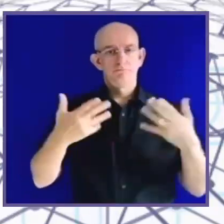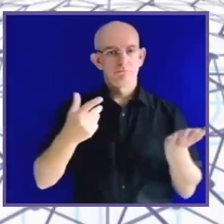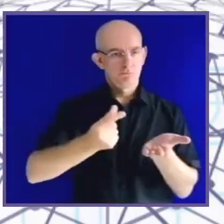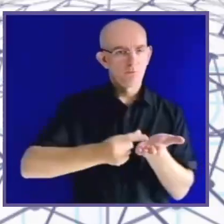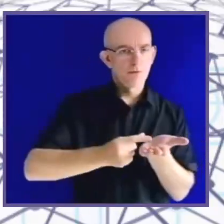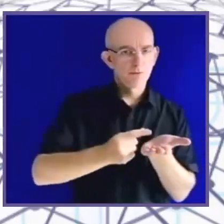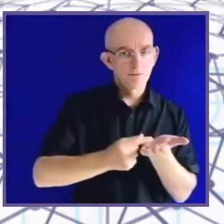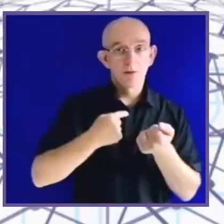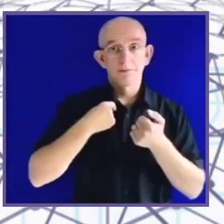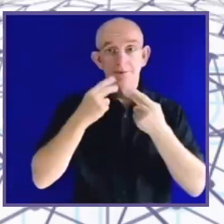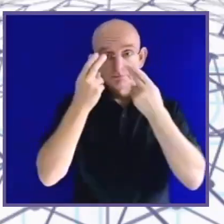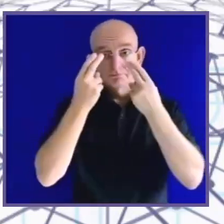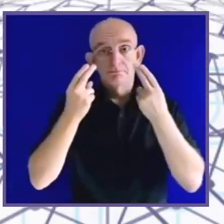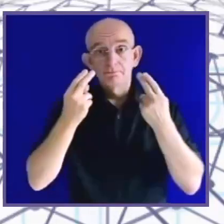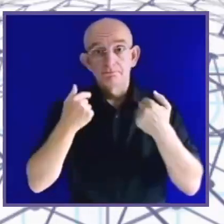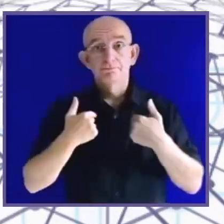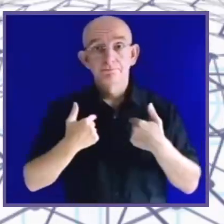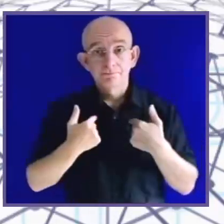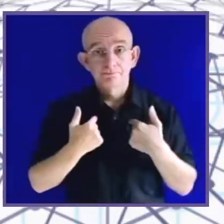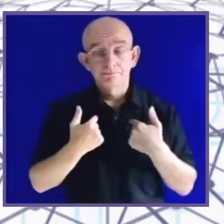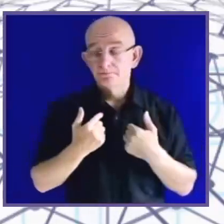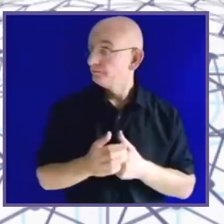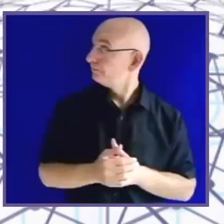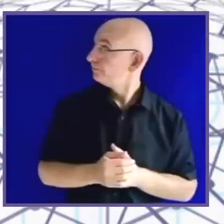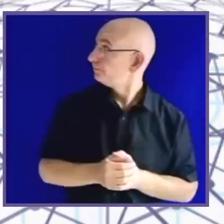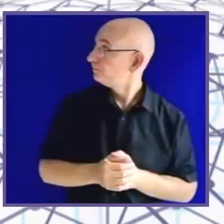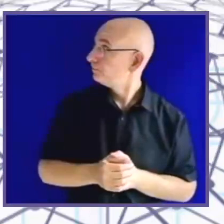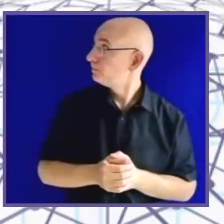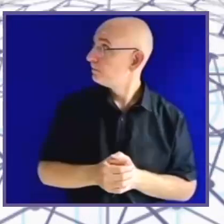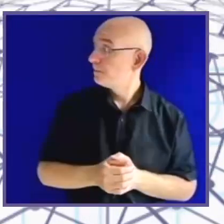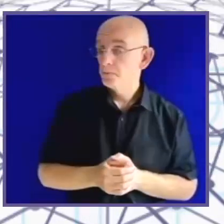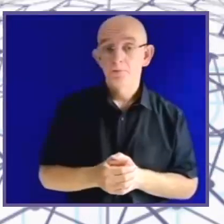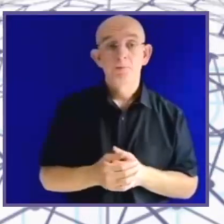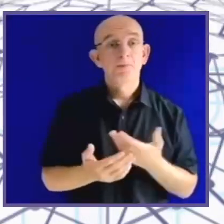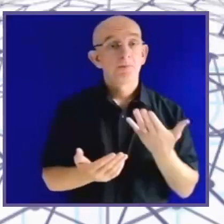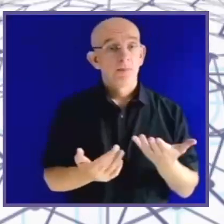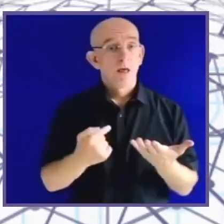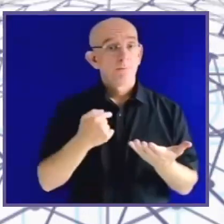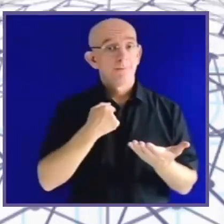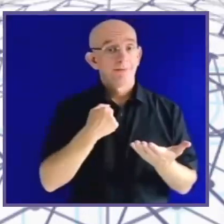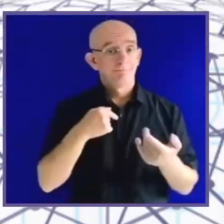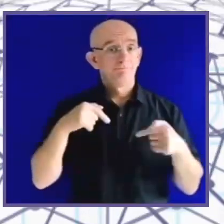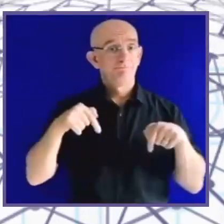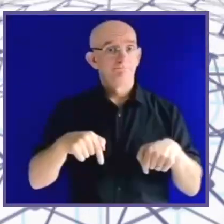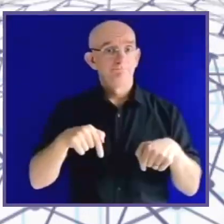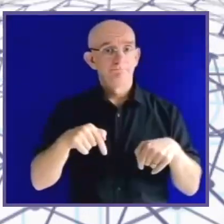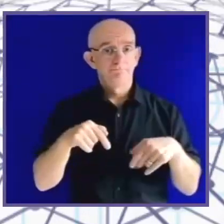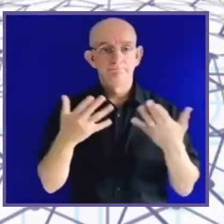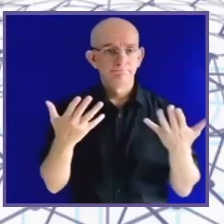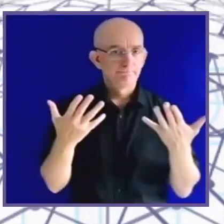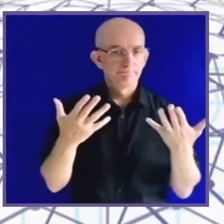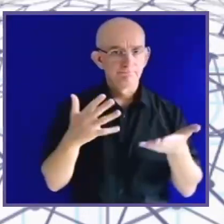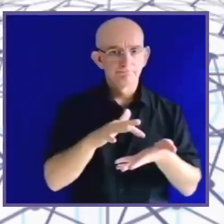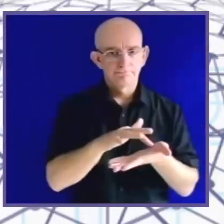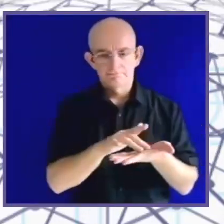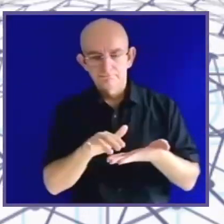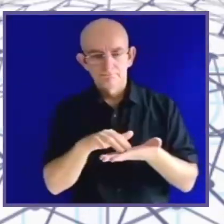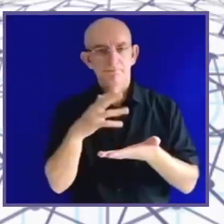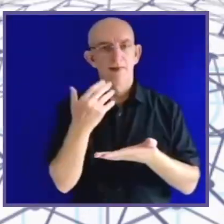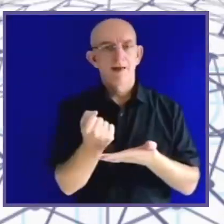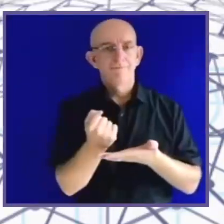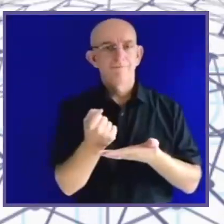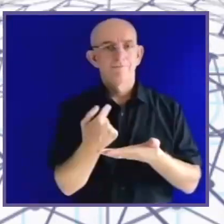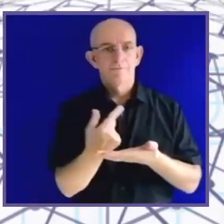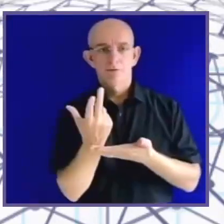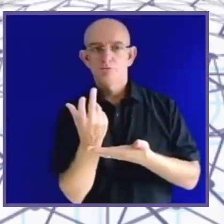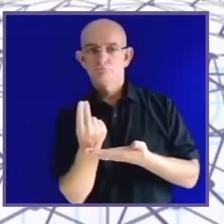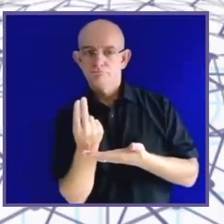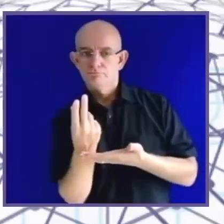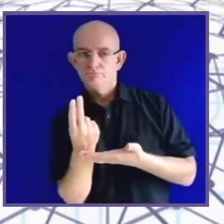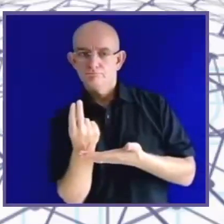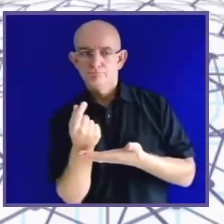They have enhanced my educational journey, and now they have they facilitate my access